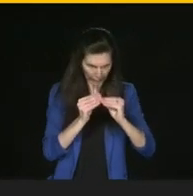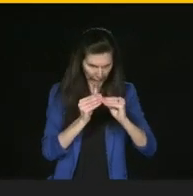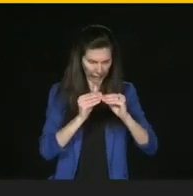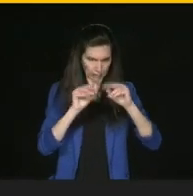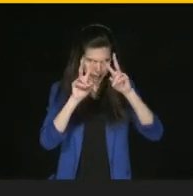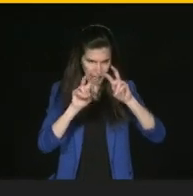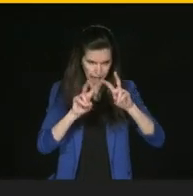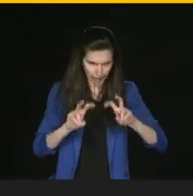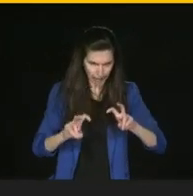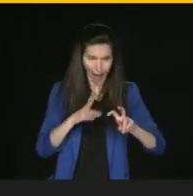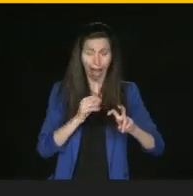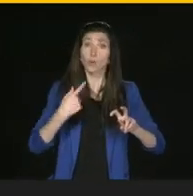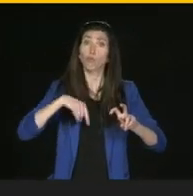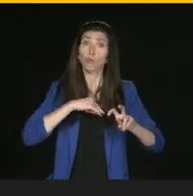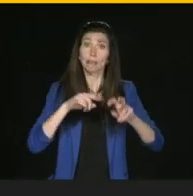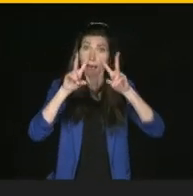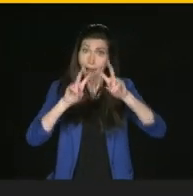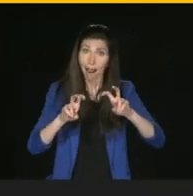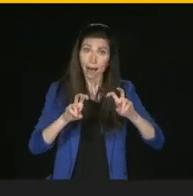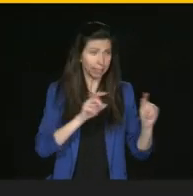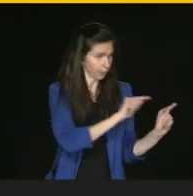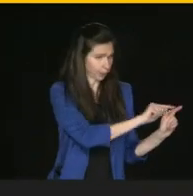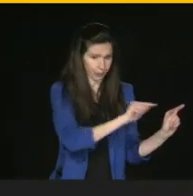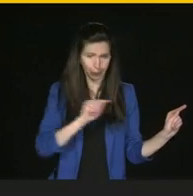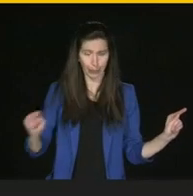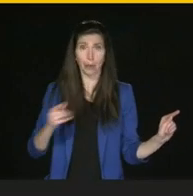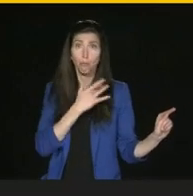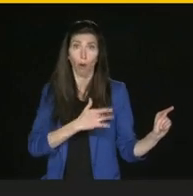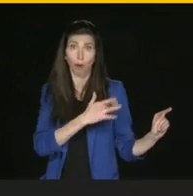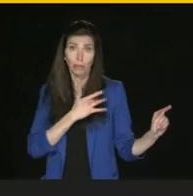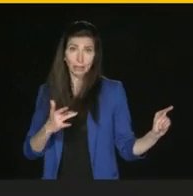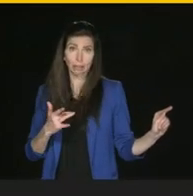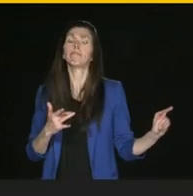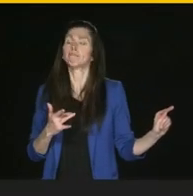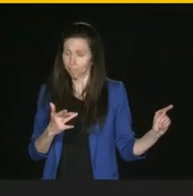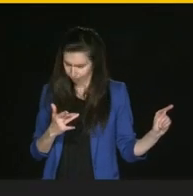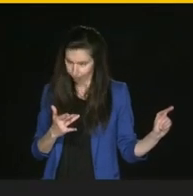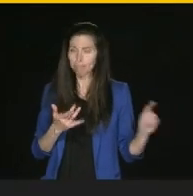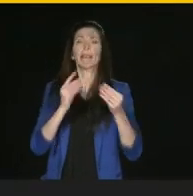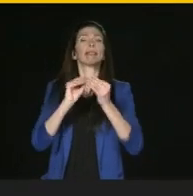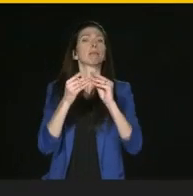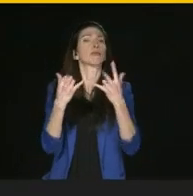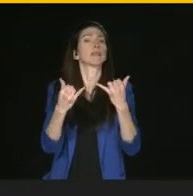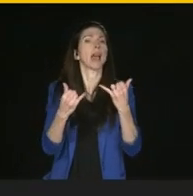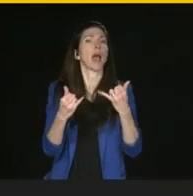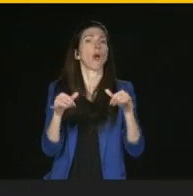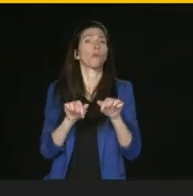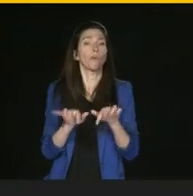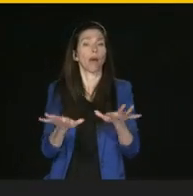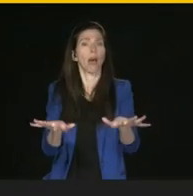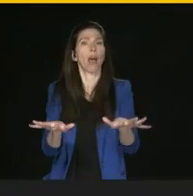MEASURES. WHAT WE ARE SEEING IN THE COMPOSITE CURVE OF ALL THE PROVINCES ADD TOGETHER, WE ARE